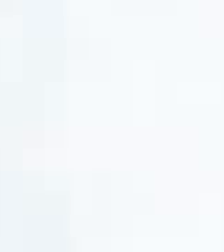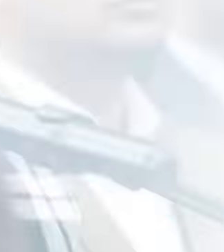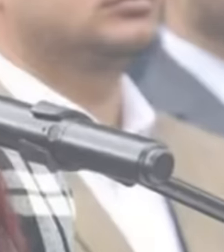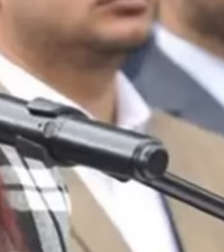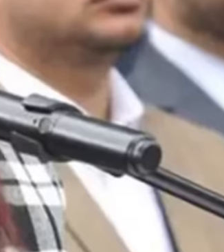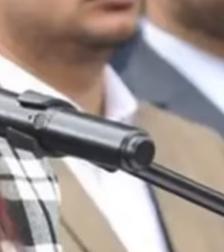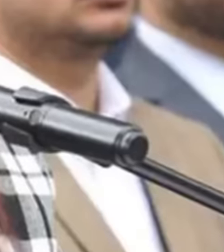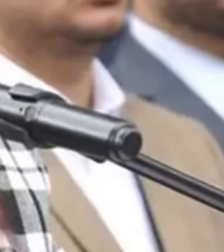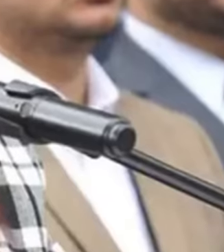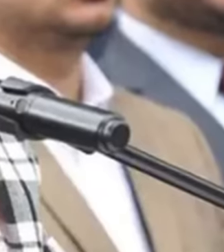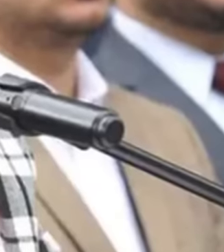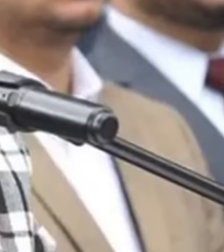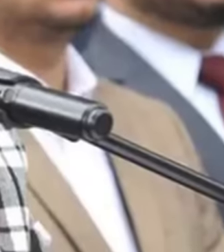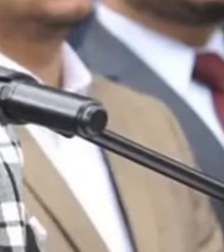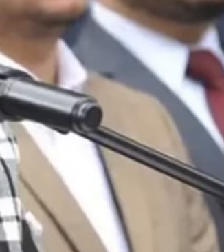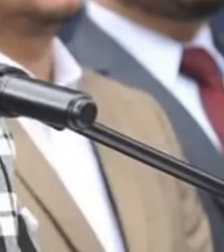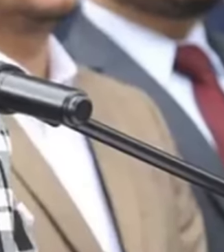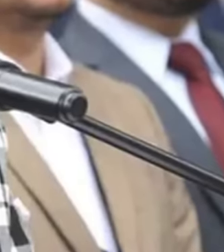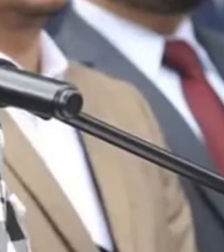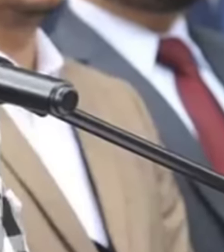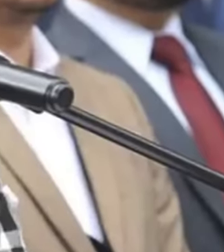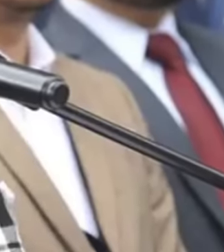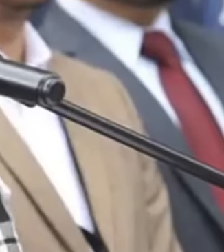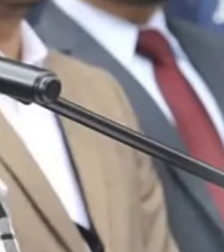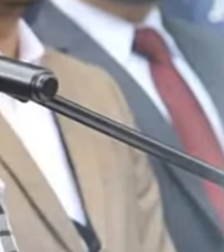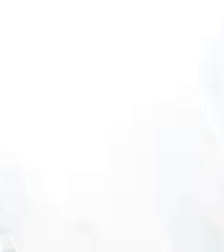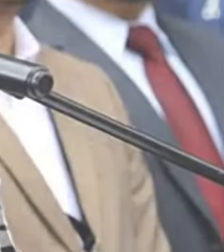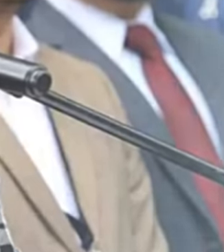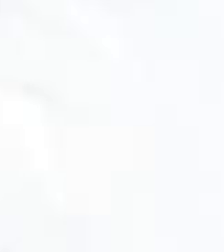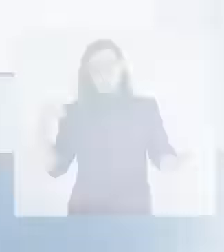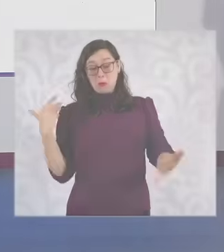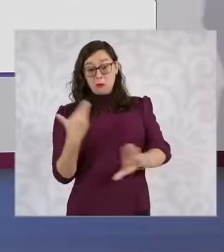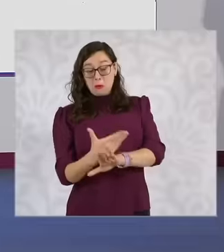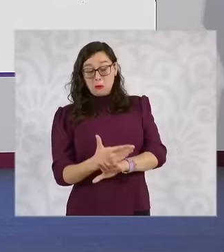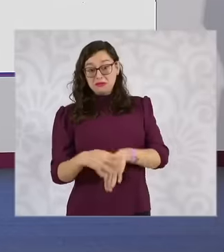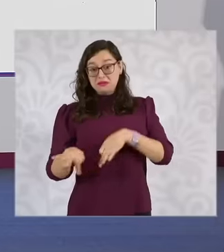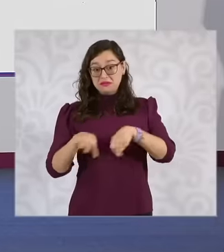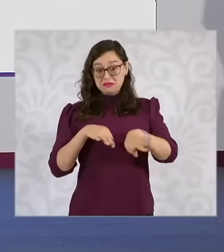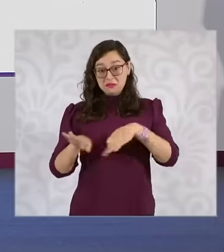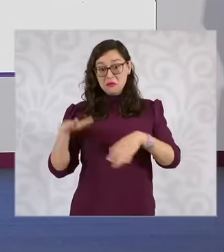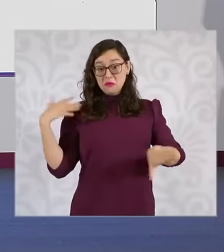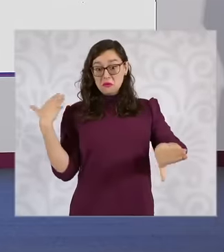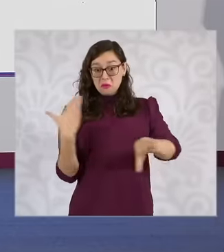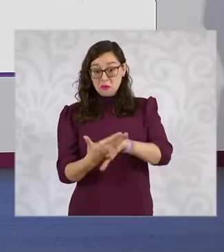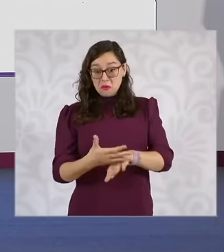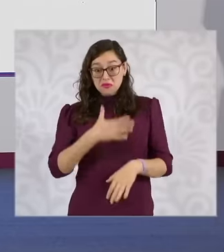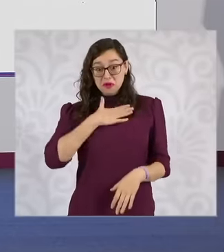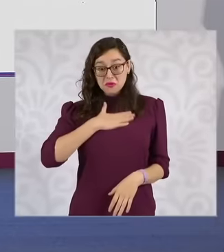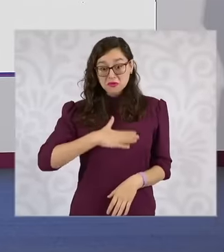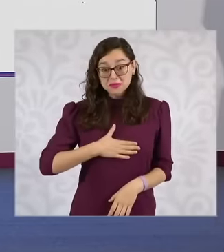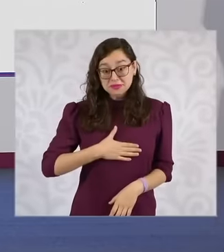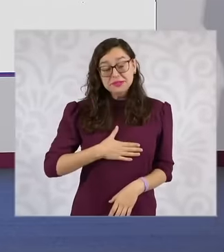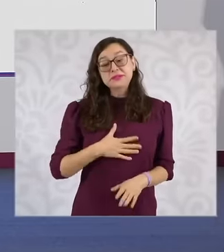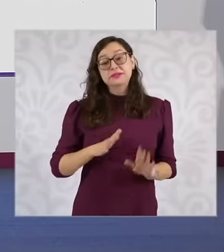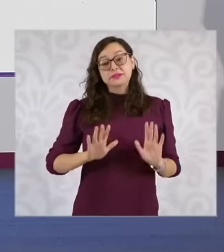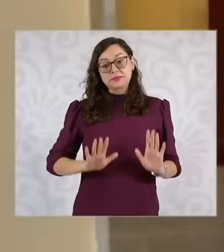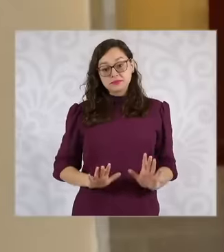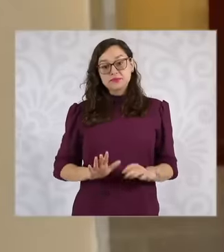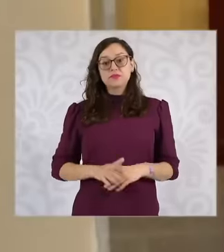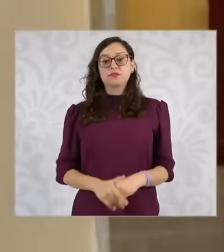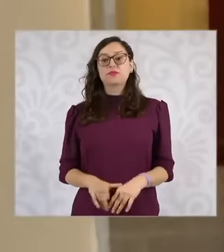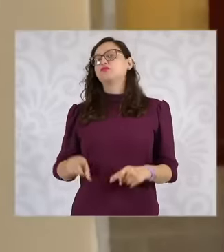knowledge today President Claudia Shan announced that no one can eliminate anything from the